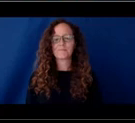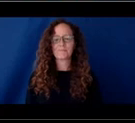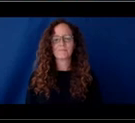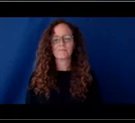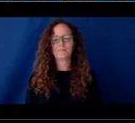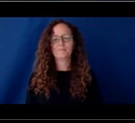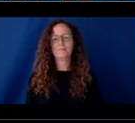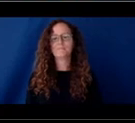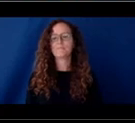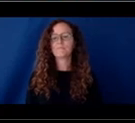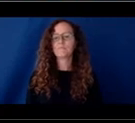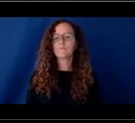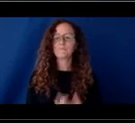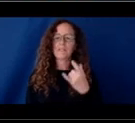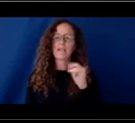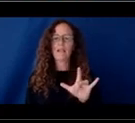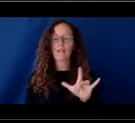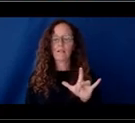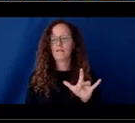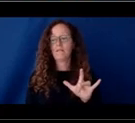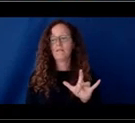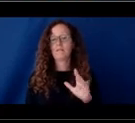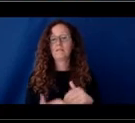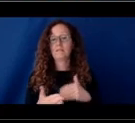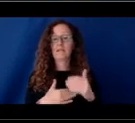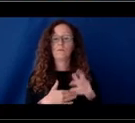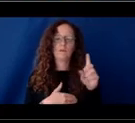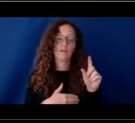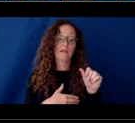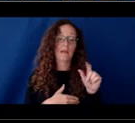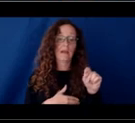All right so the next one is also a data access kind of question, or do you have